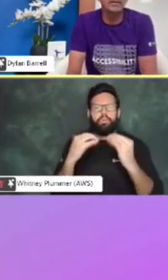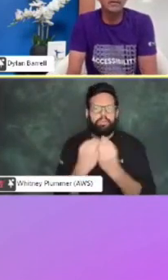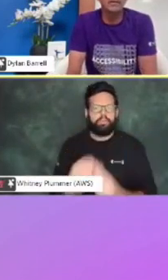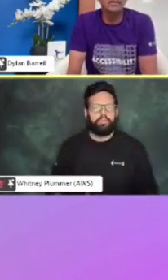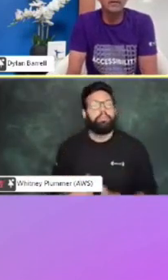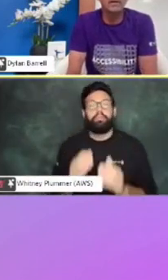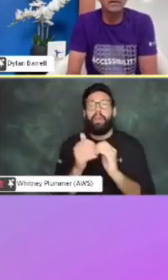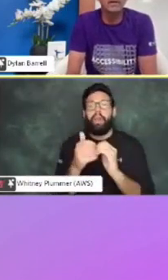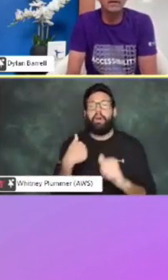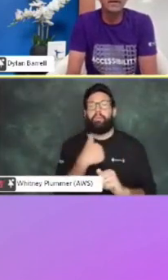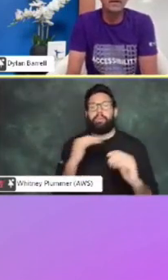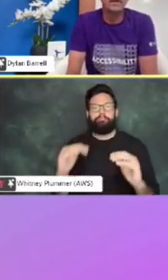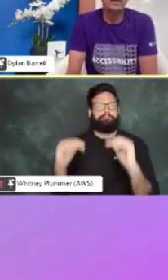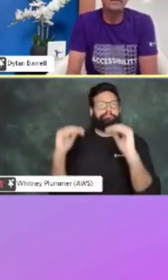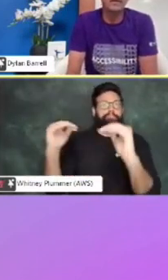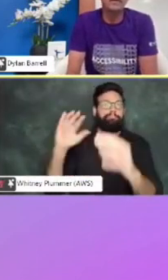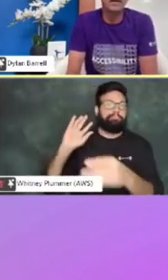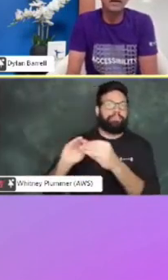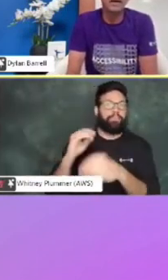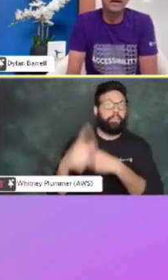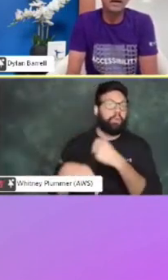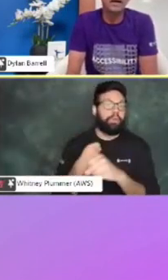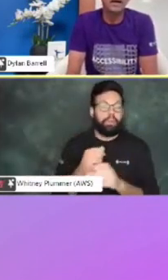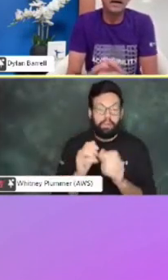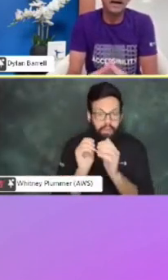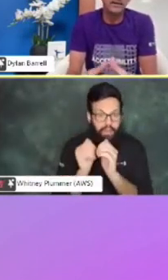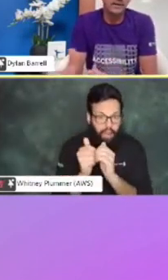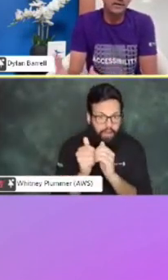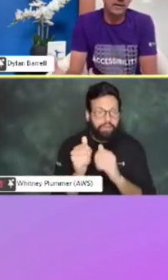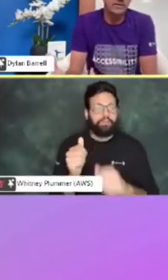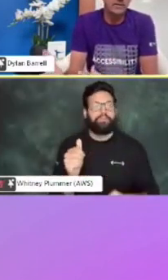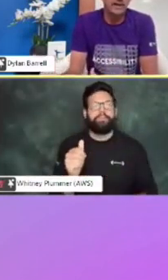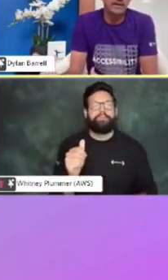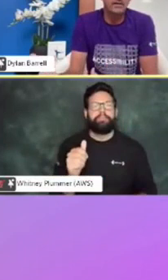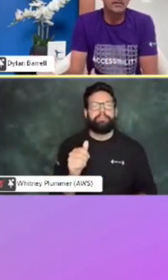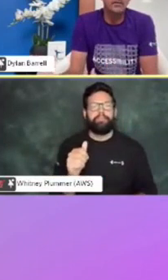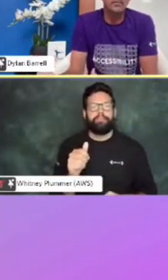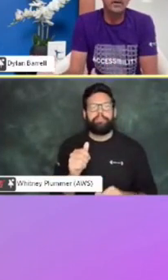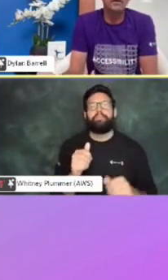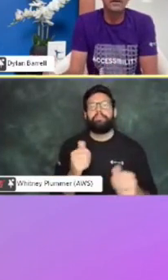over the course of the last year is we've allowed an integration with DevTools Pro,